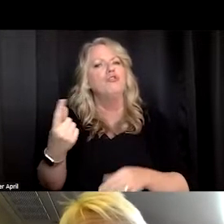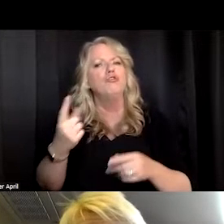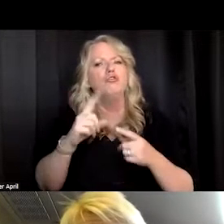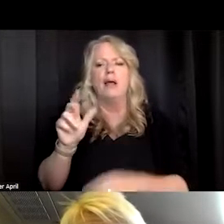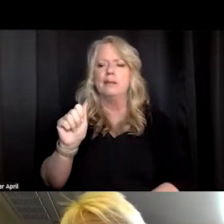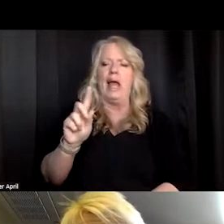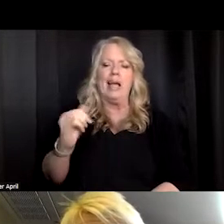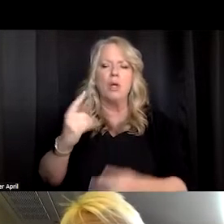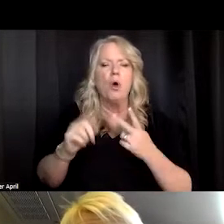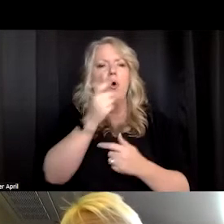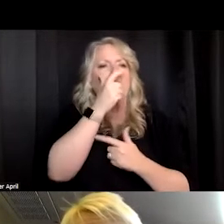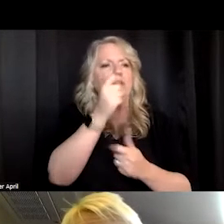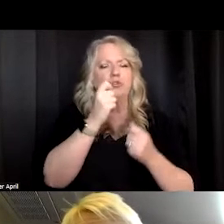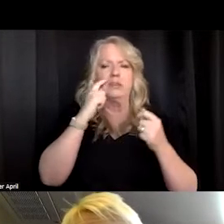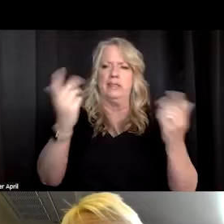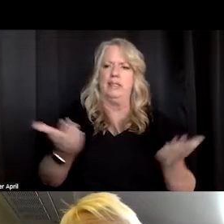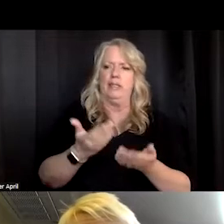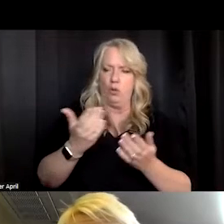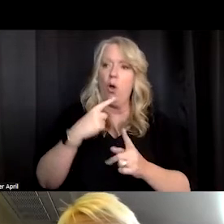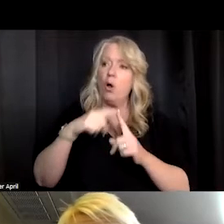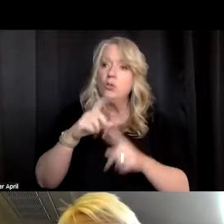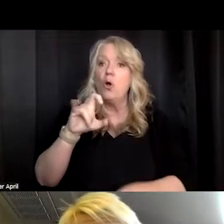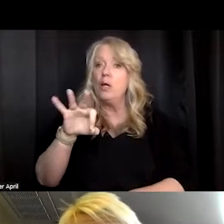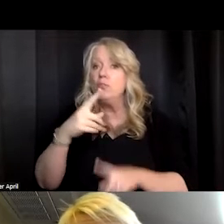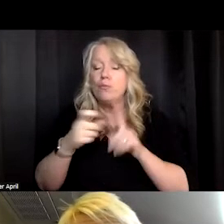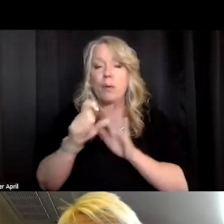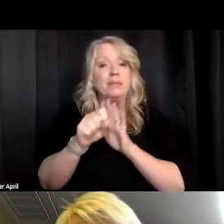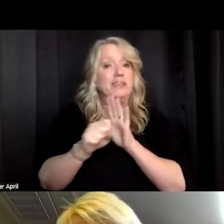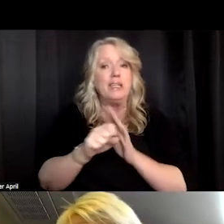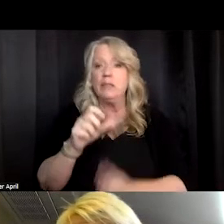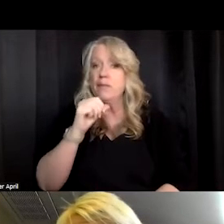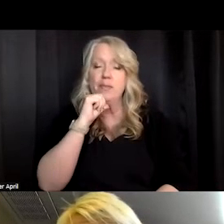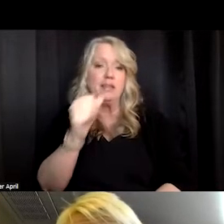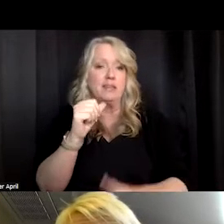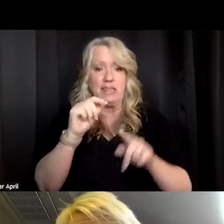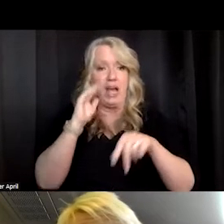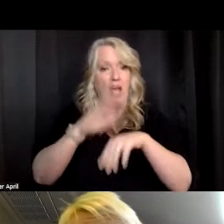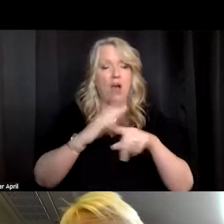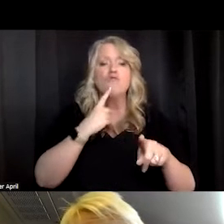INVITE YOUR FRIENDS WORKING IN THIS AREA OR OTHER WHOSE ARE JUST SORT OF ADJUNCT AND INTERESTED IN THIS. ALSO